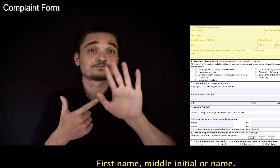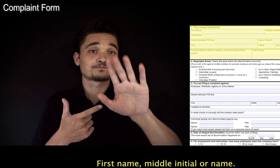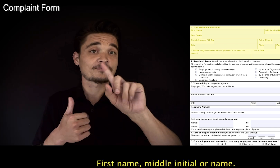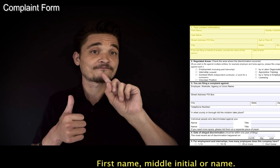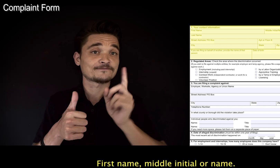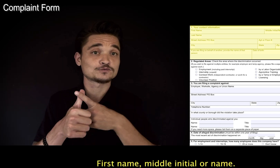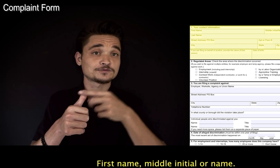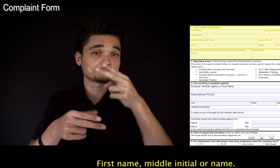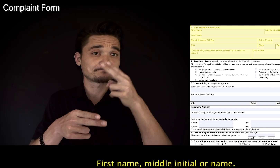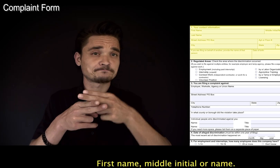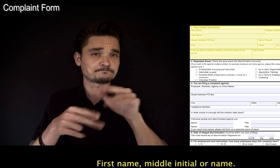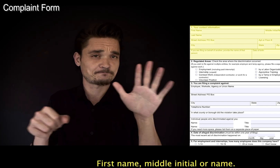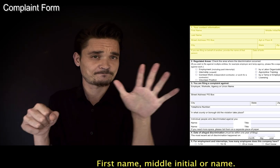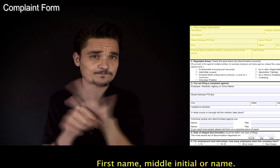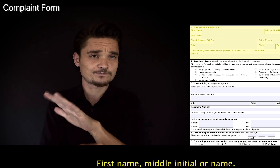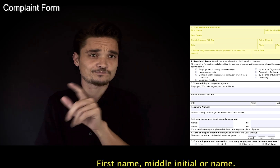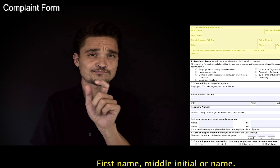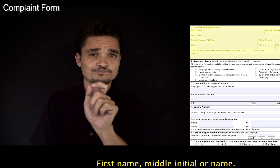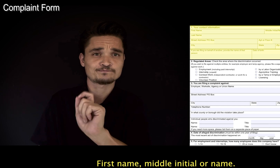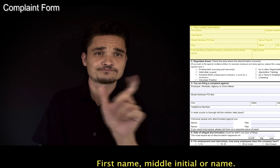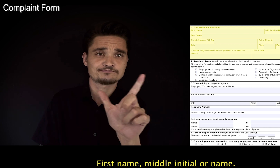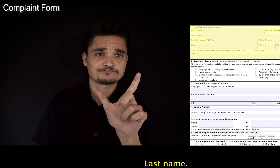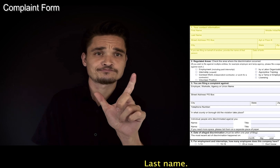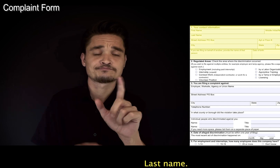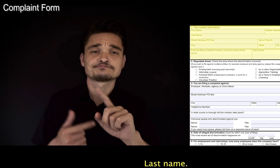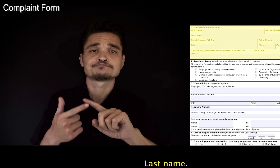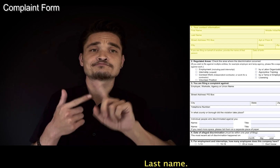First name, middle initial or name. Last name.